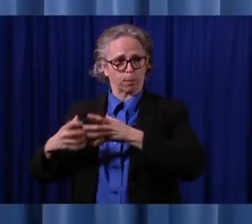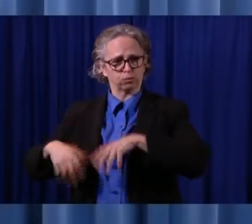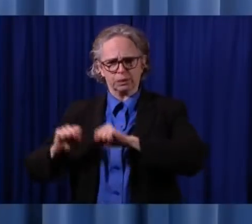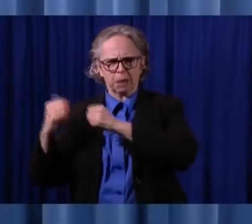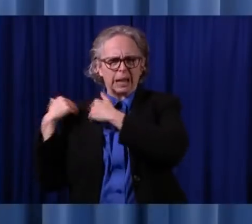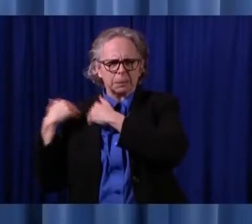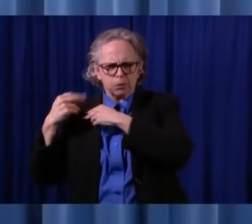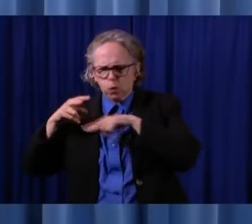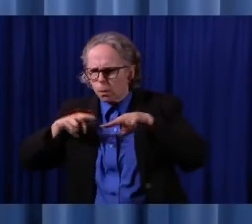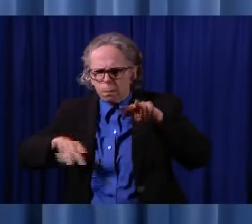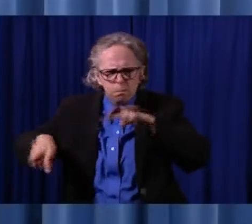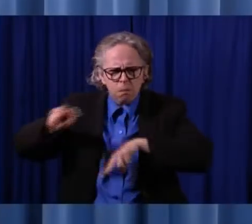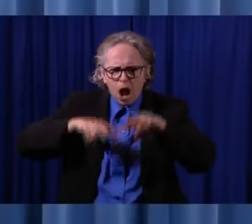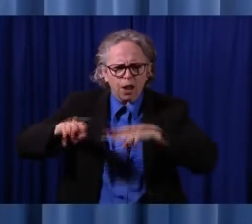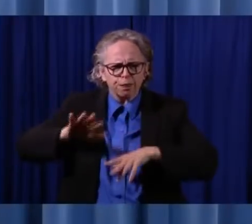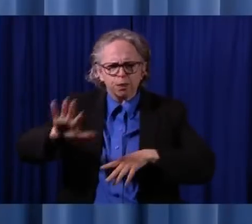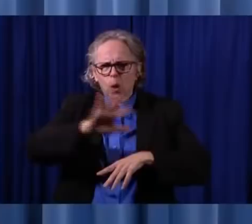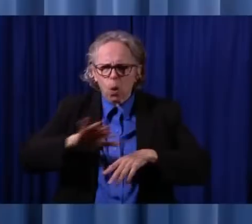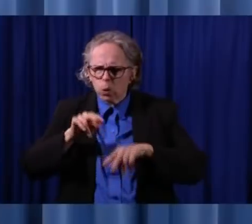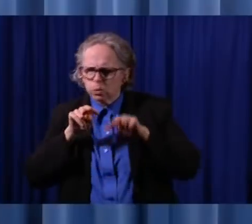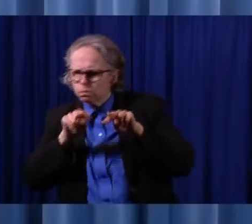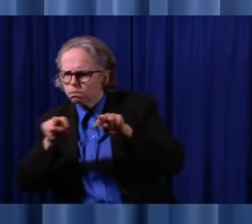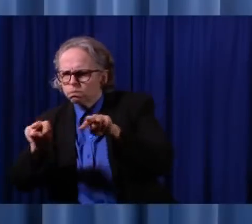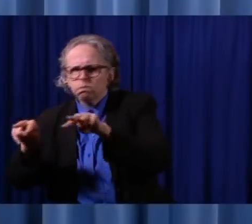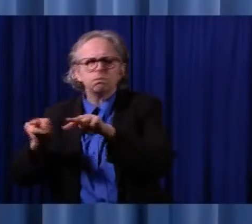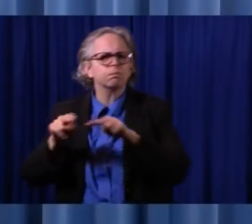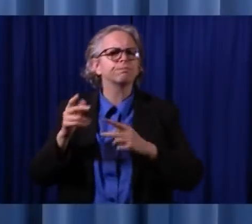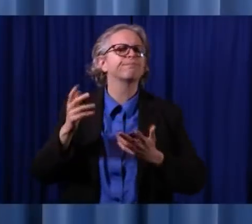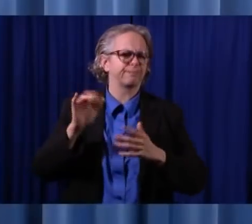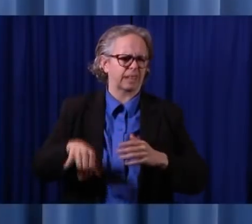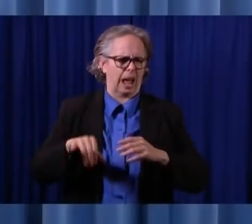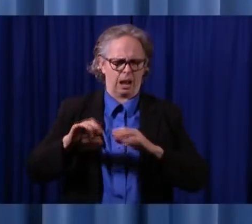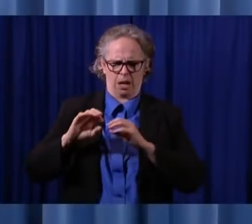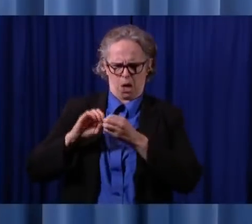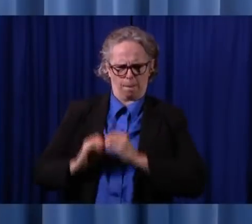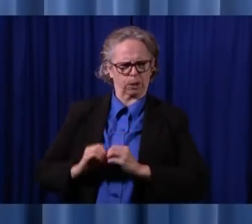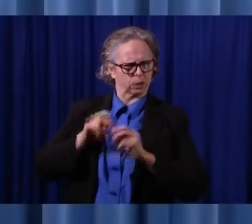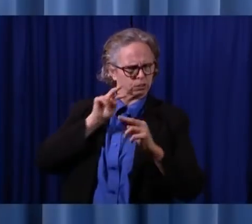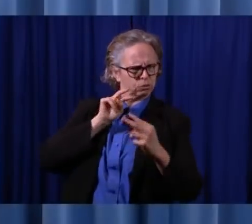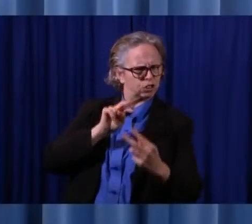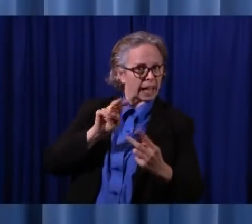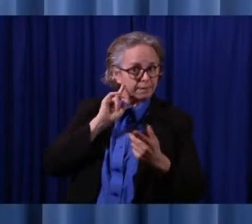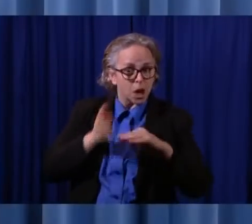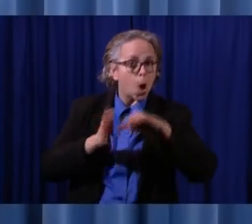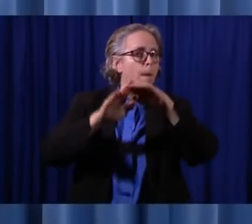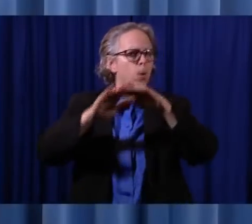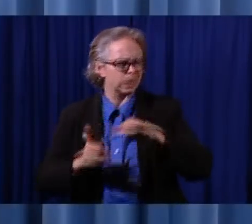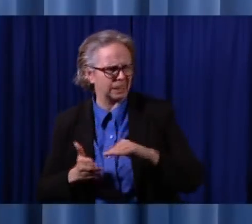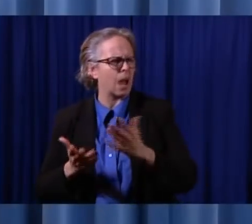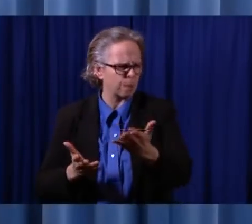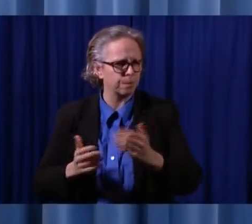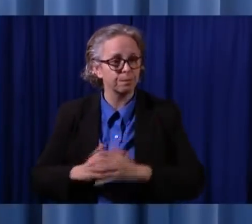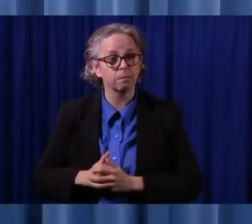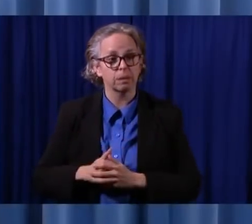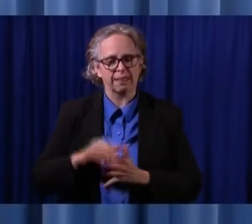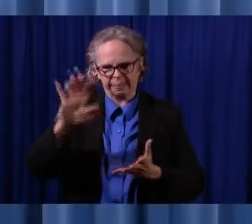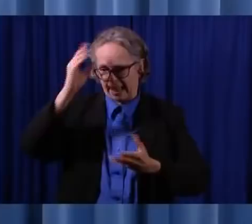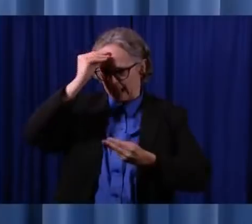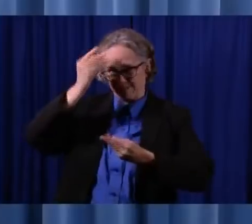EACH ONE OF THESE COUNTIES'S DATA. WE HAVE A GROUP THAT DOES THIS EVERY DAY IN THE HEALTH DEPARTMENT WHO GO THROUGH ALL